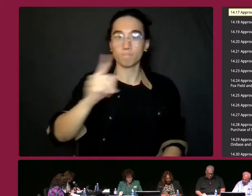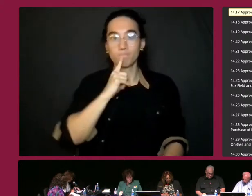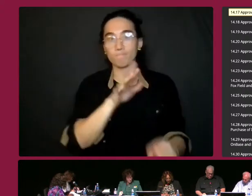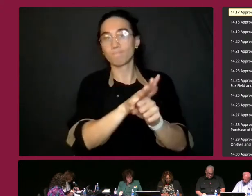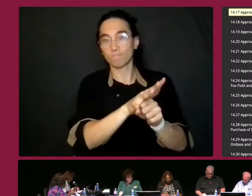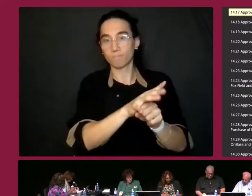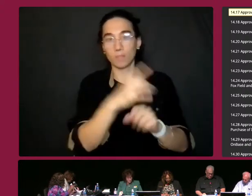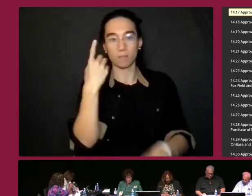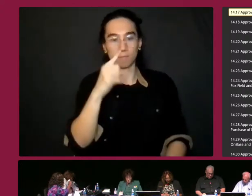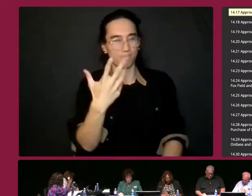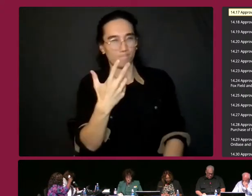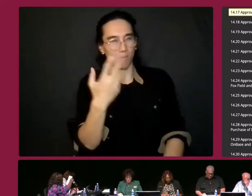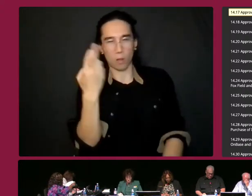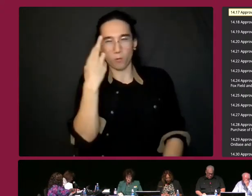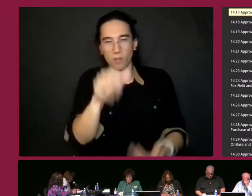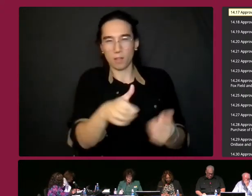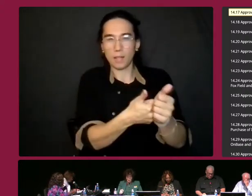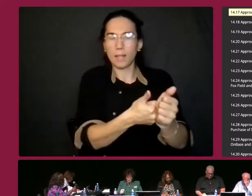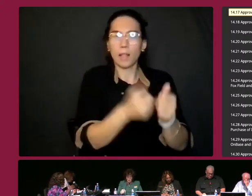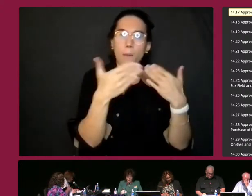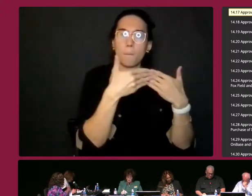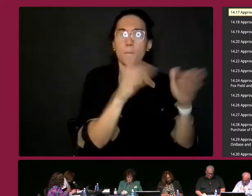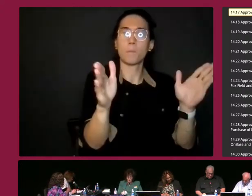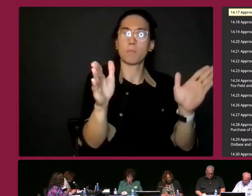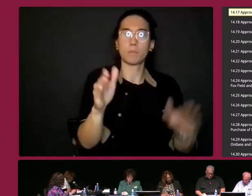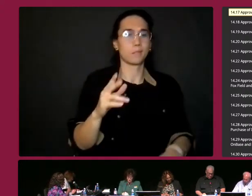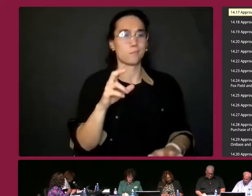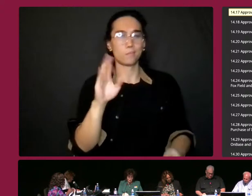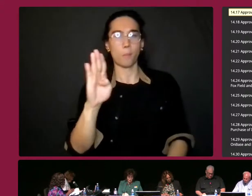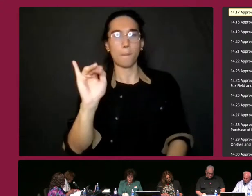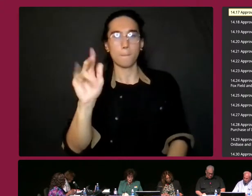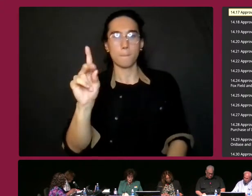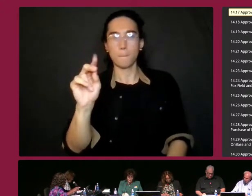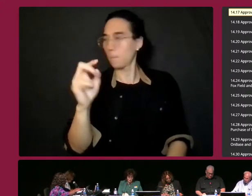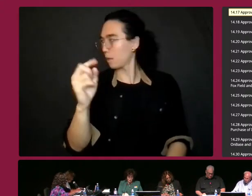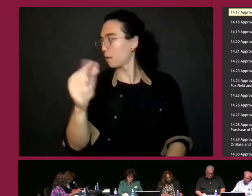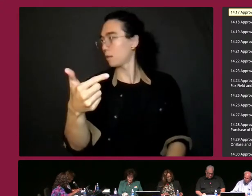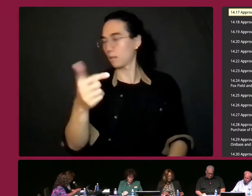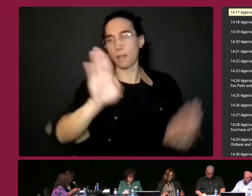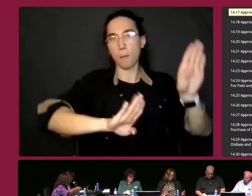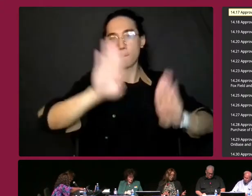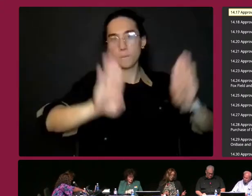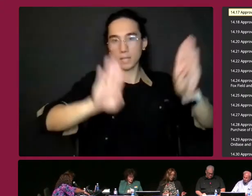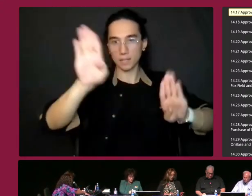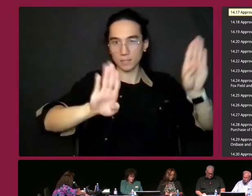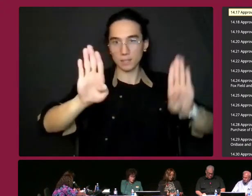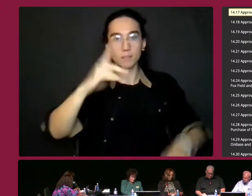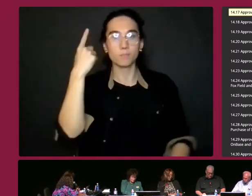of public bidding for a data management system for customizable reporting.